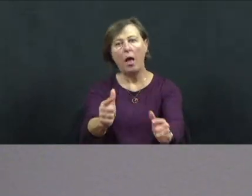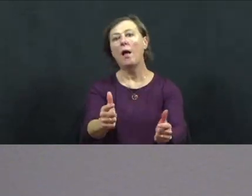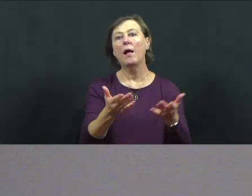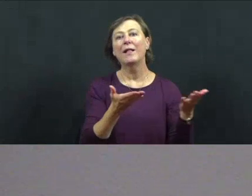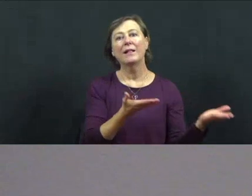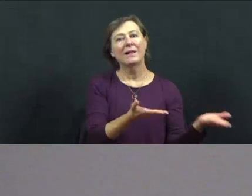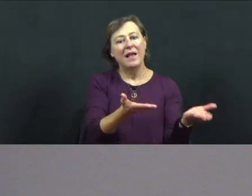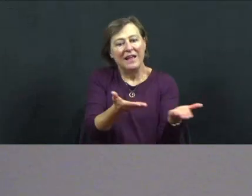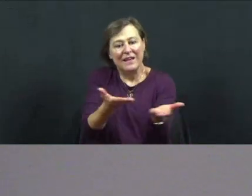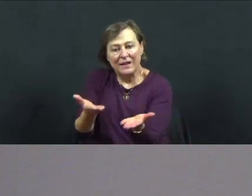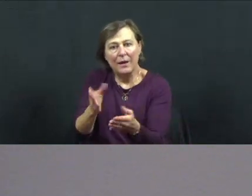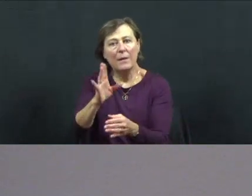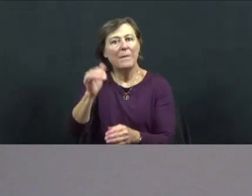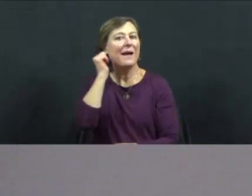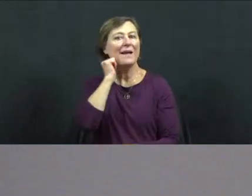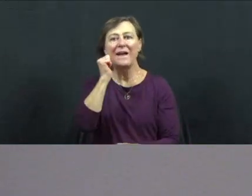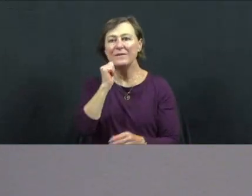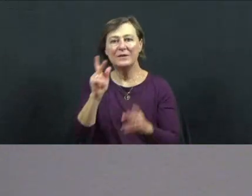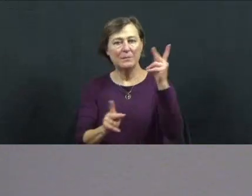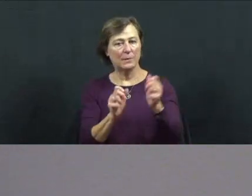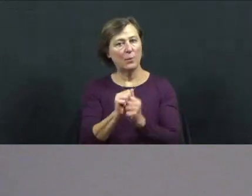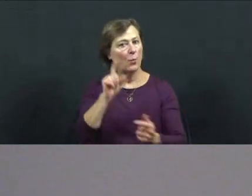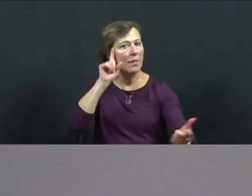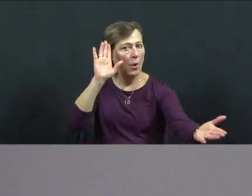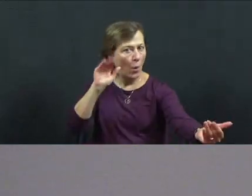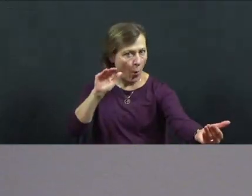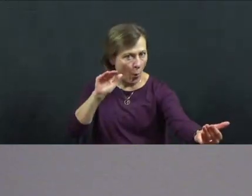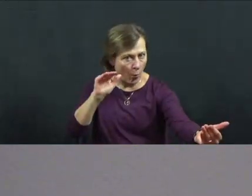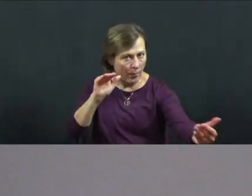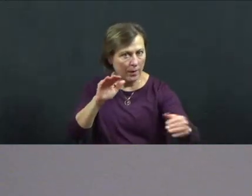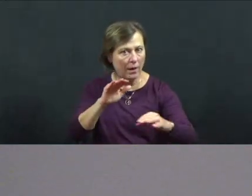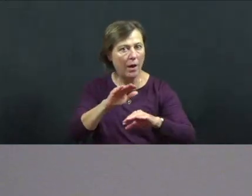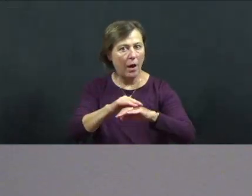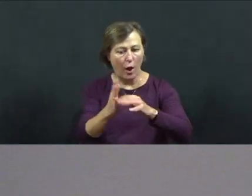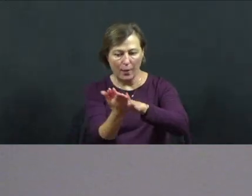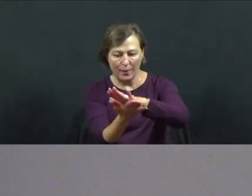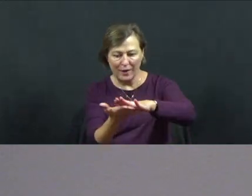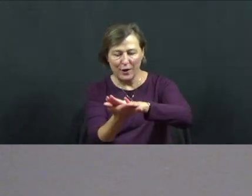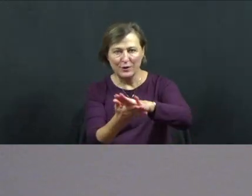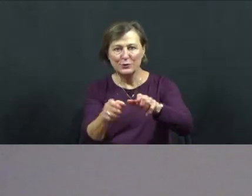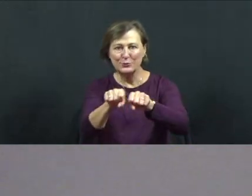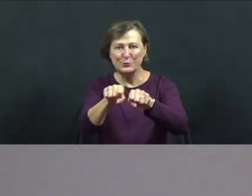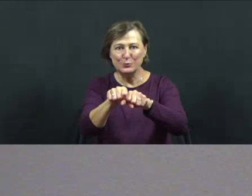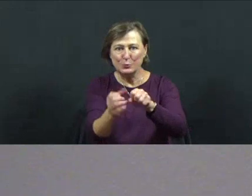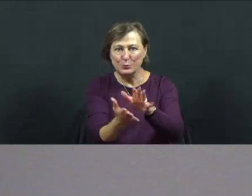people, with hope on the soles of their shoes.